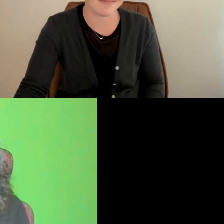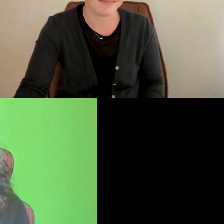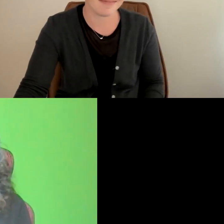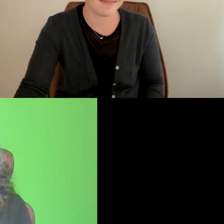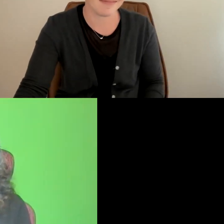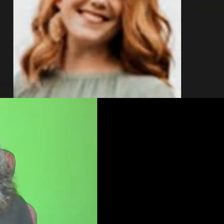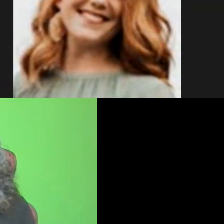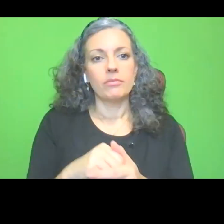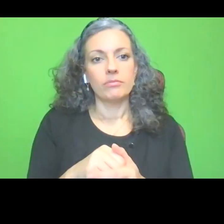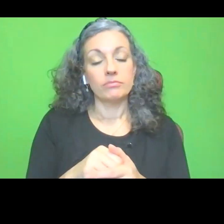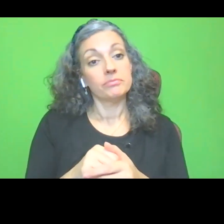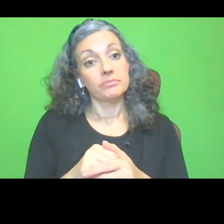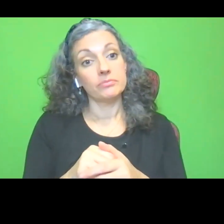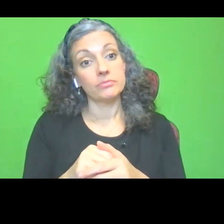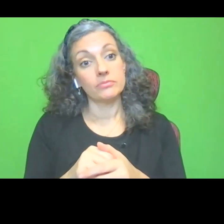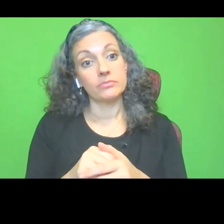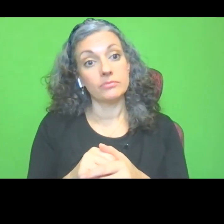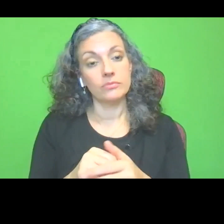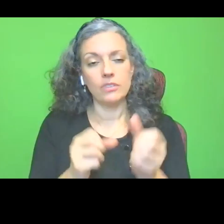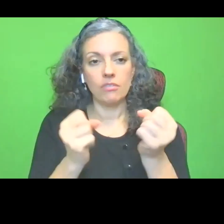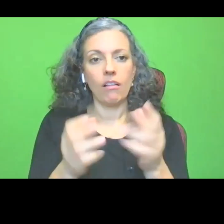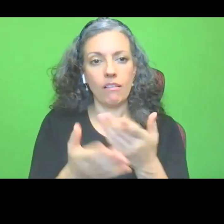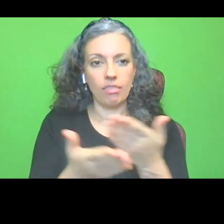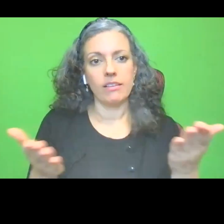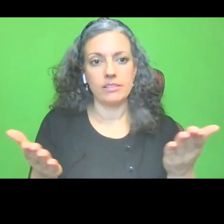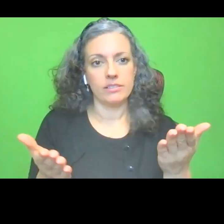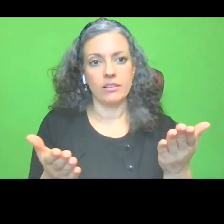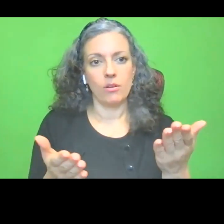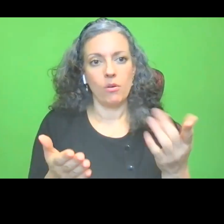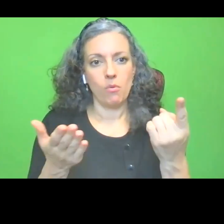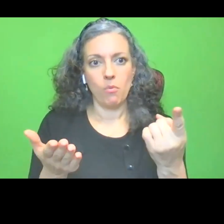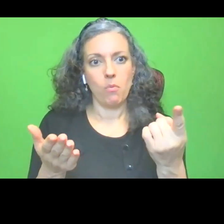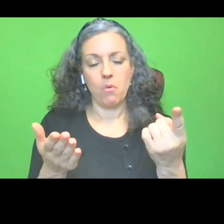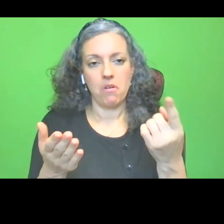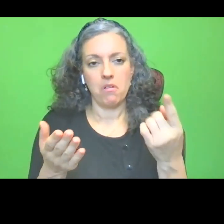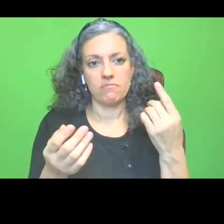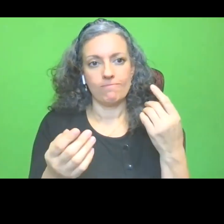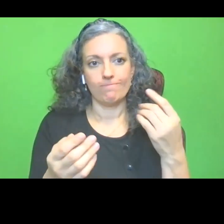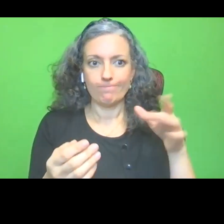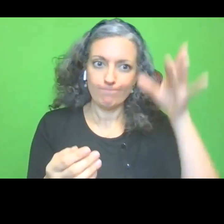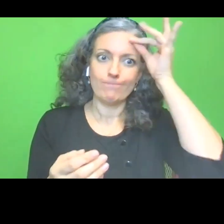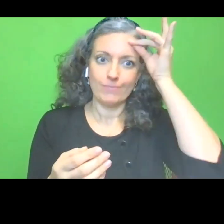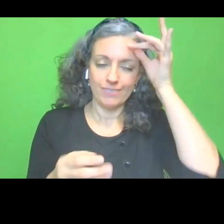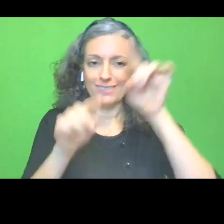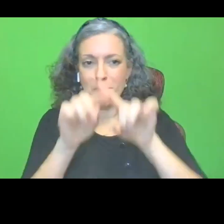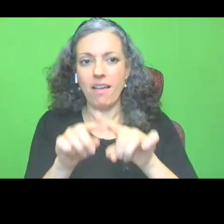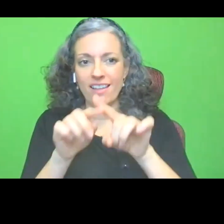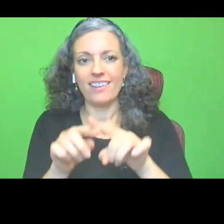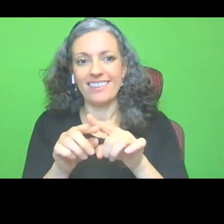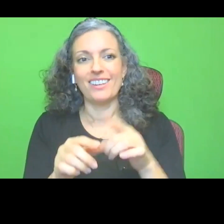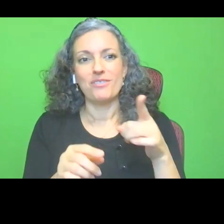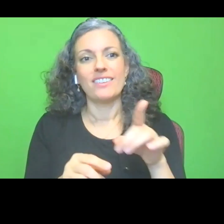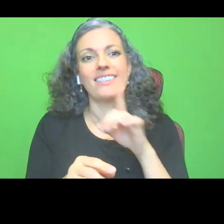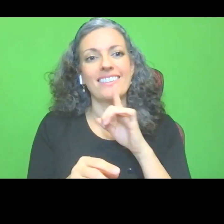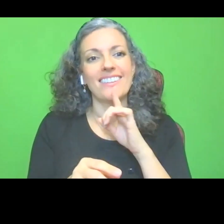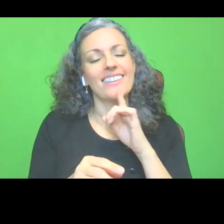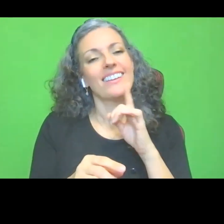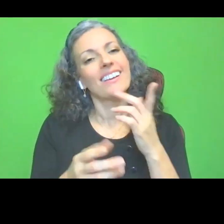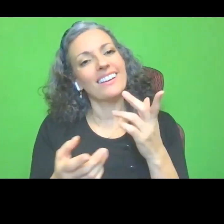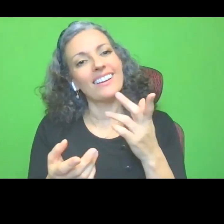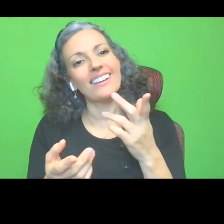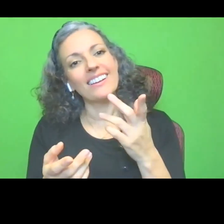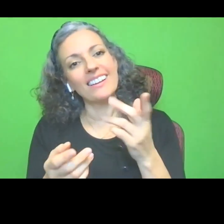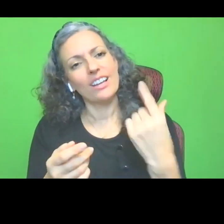As with a lot of things, what's going to resonate is going to depend, which is the worst answer in the world. But I can qualify it a little bit.